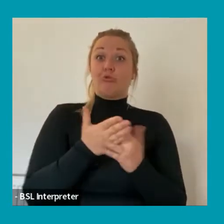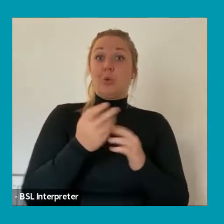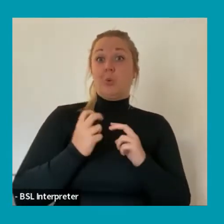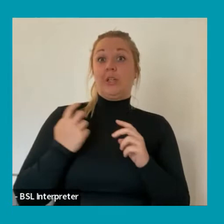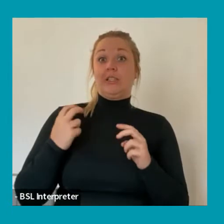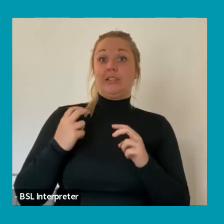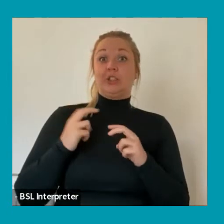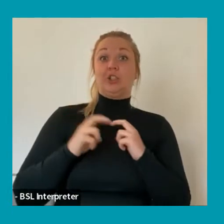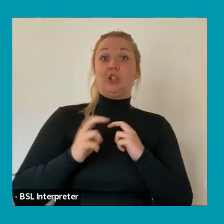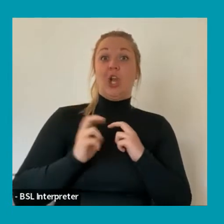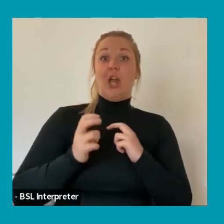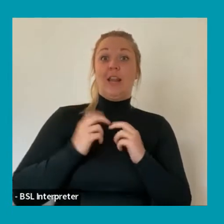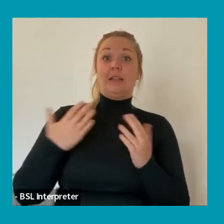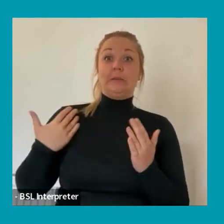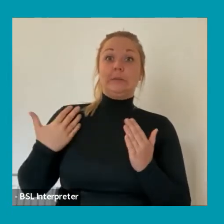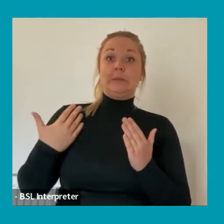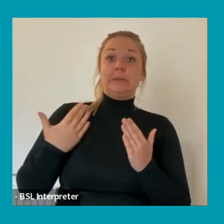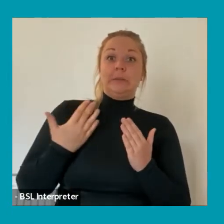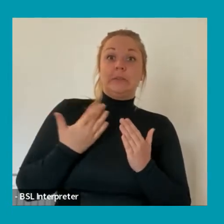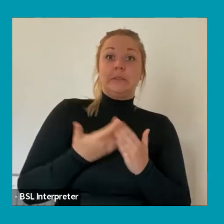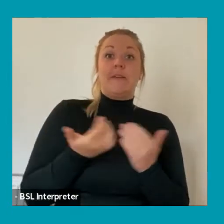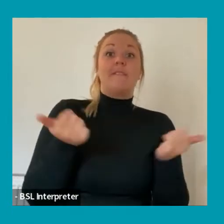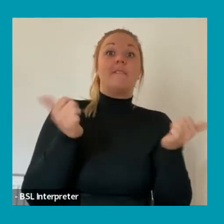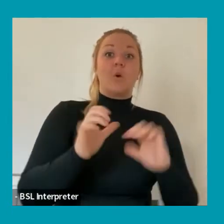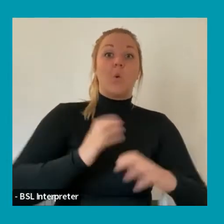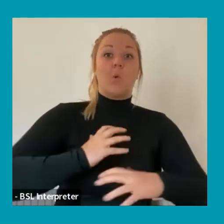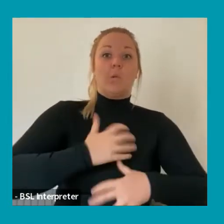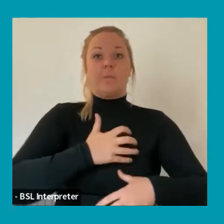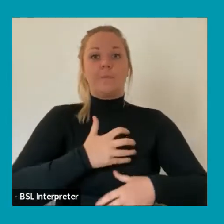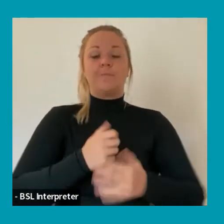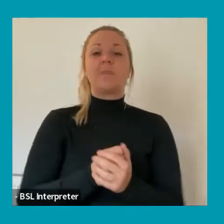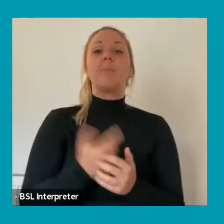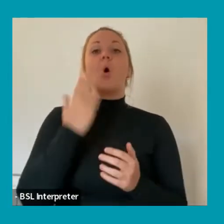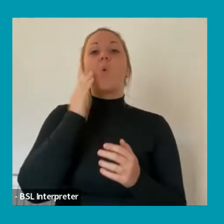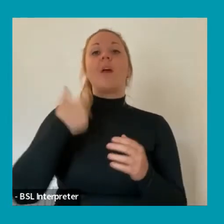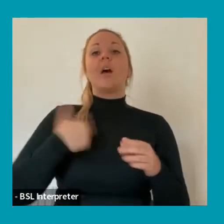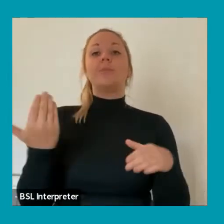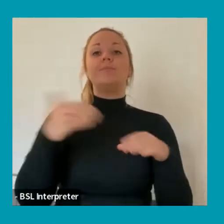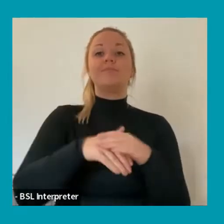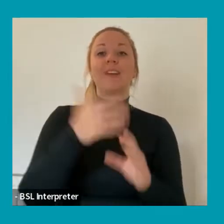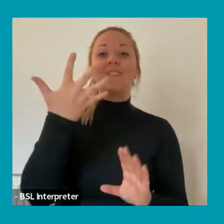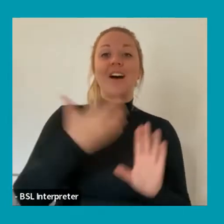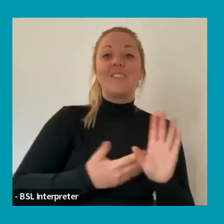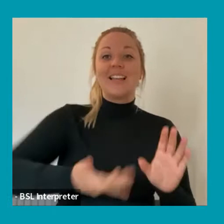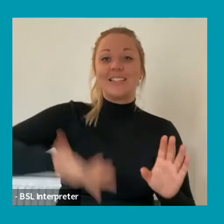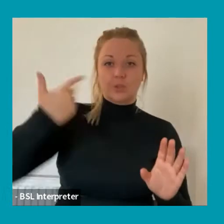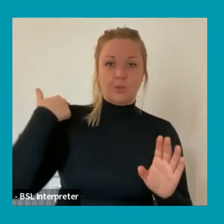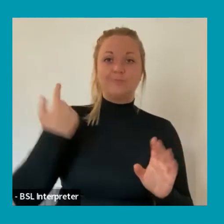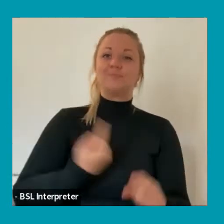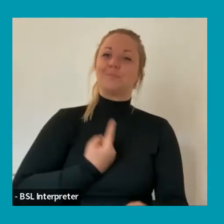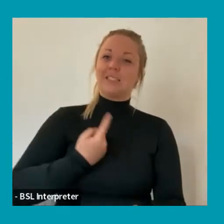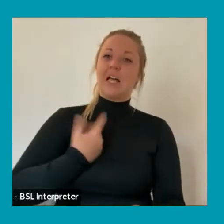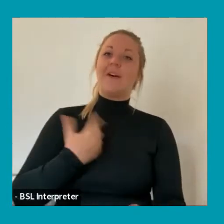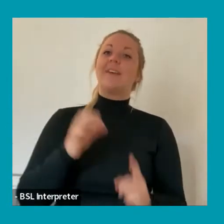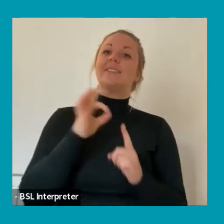When I joined is just over five years ago, I have a special chair and a leg rest it.